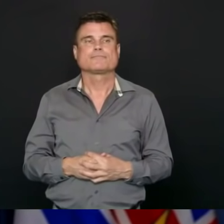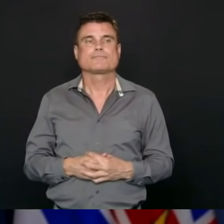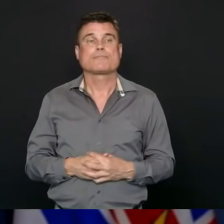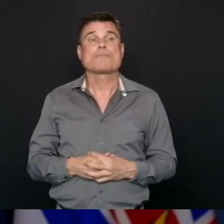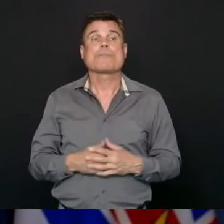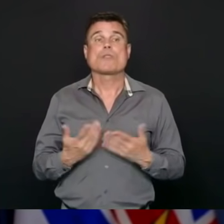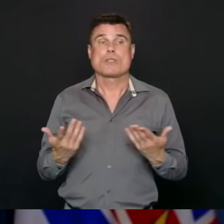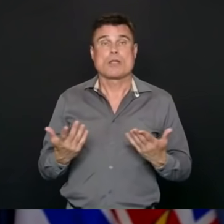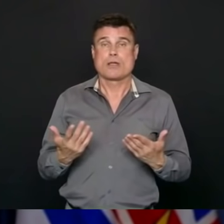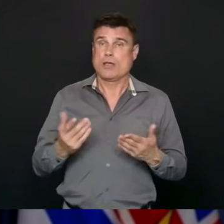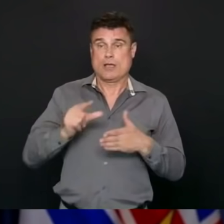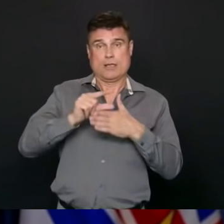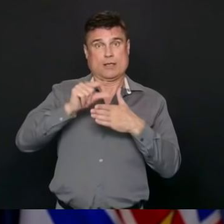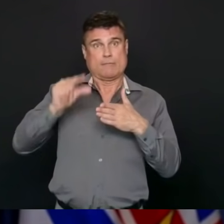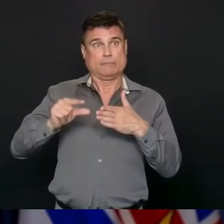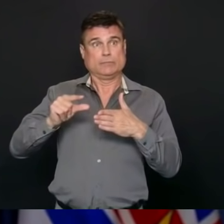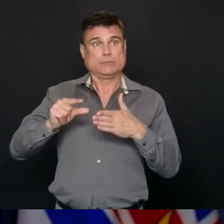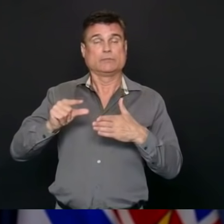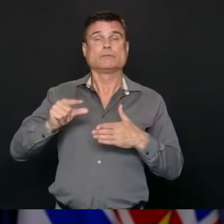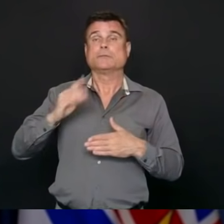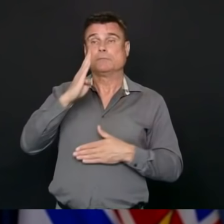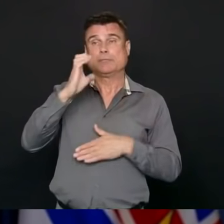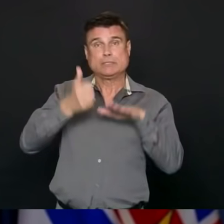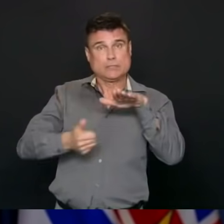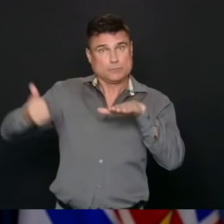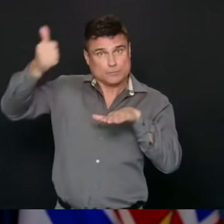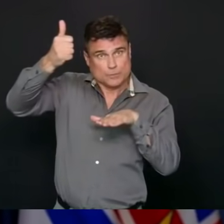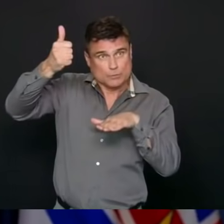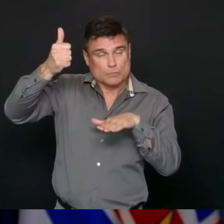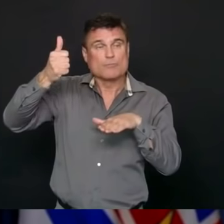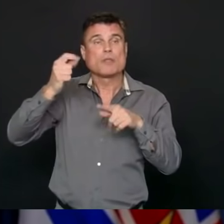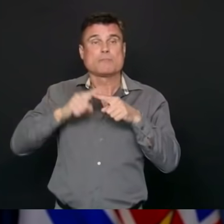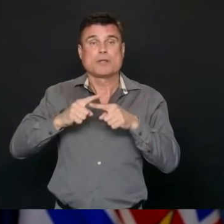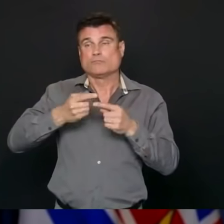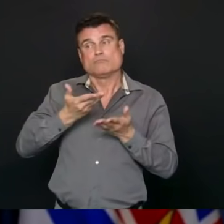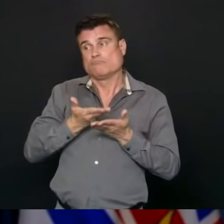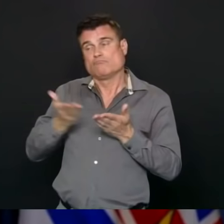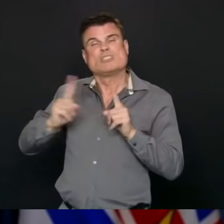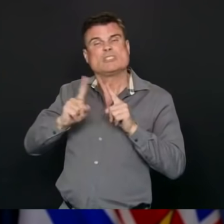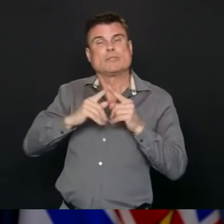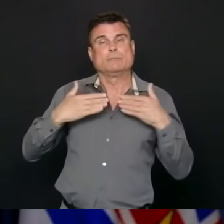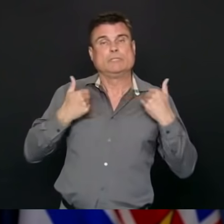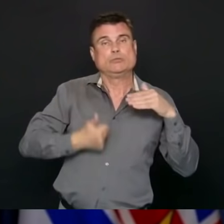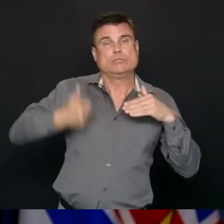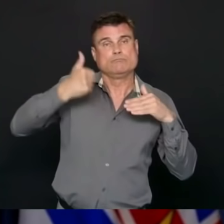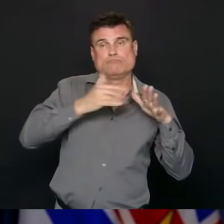and on behalf the premier and the government I think